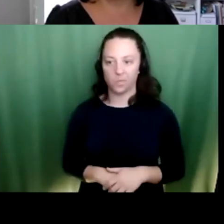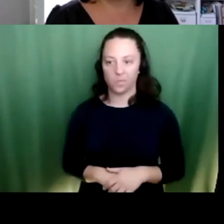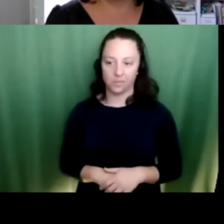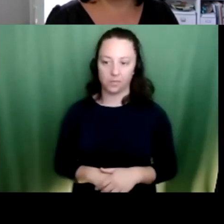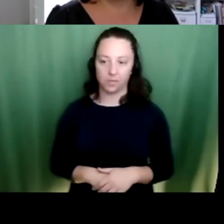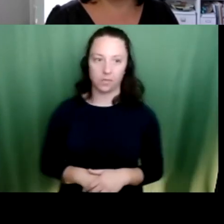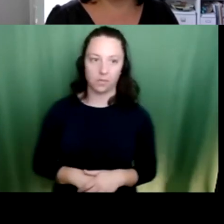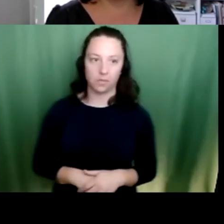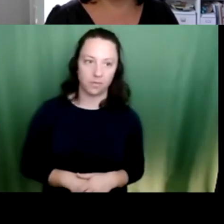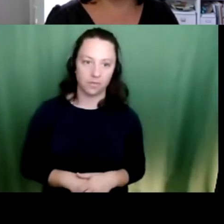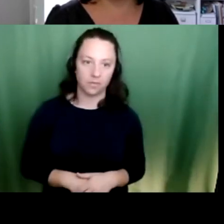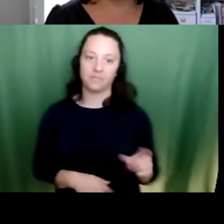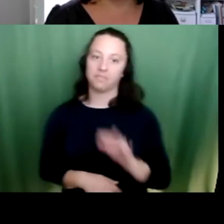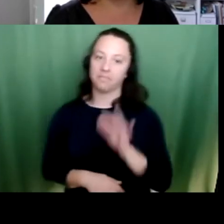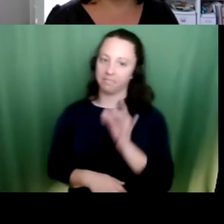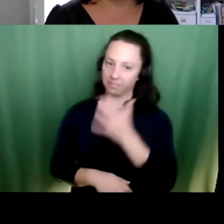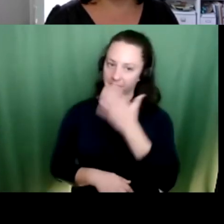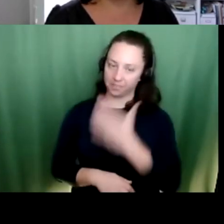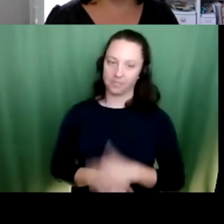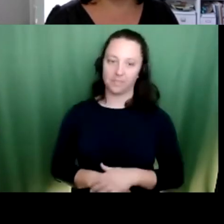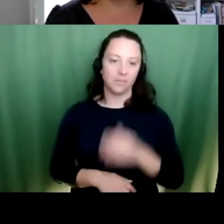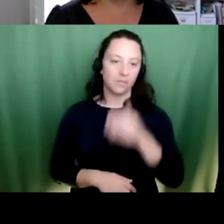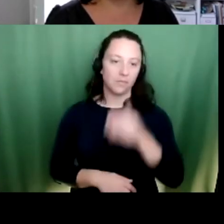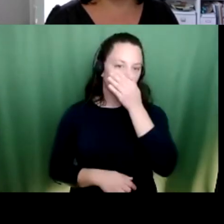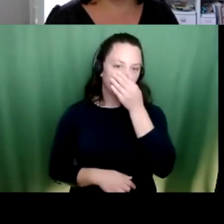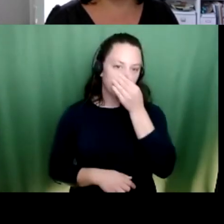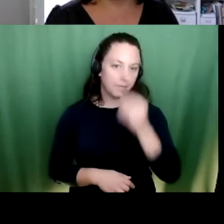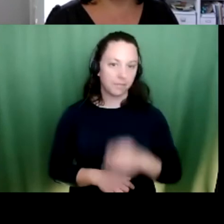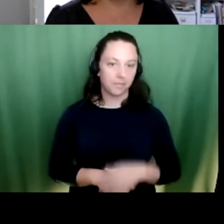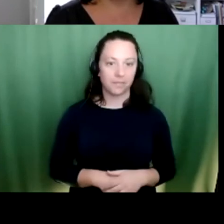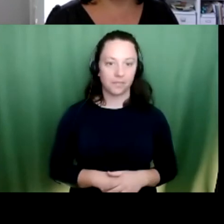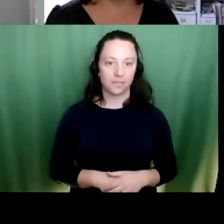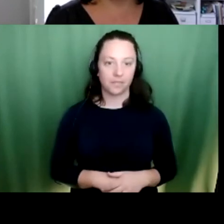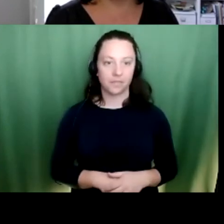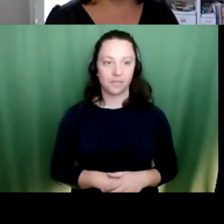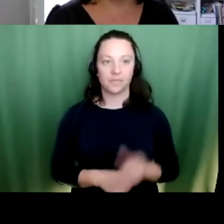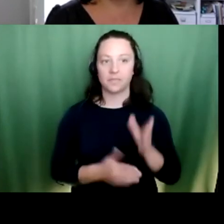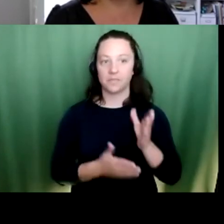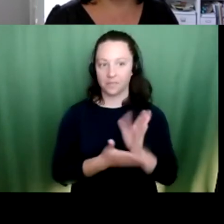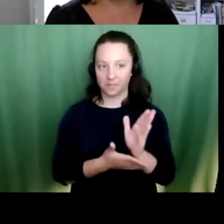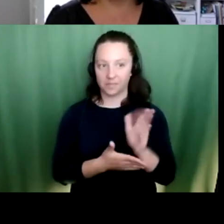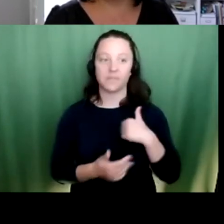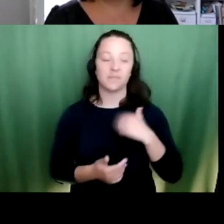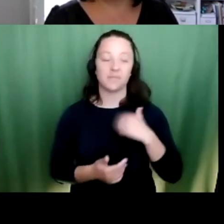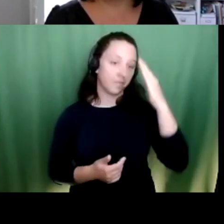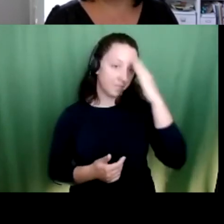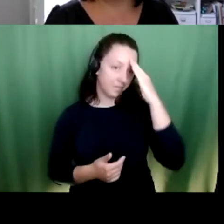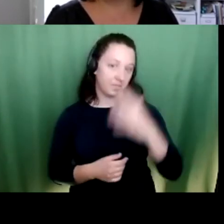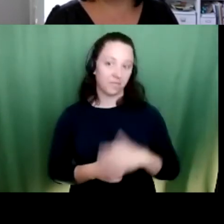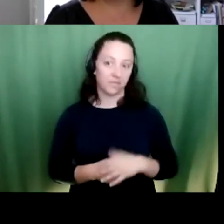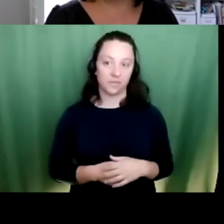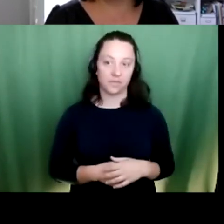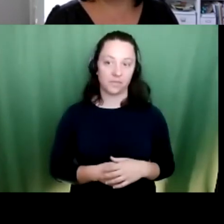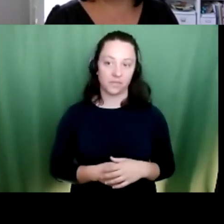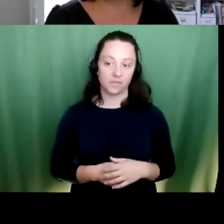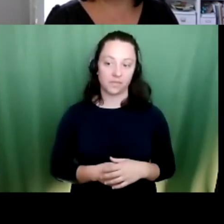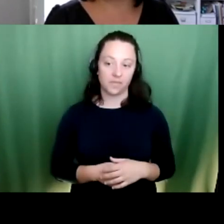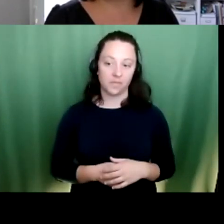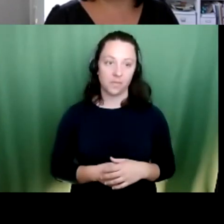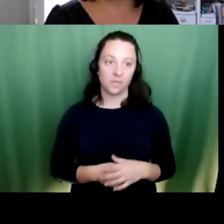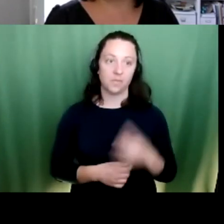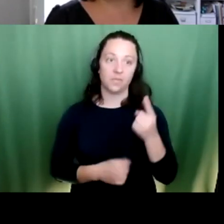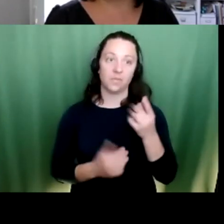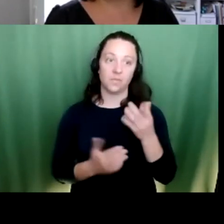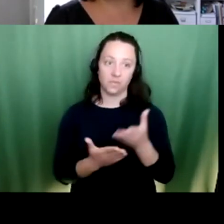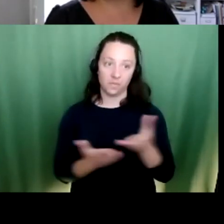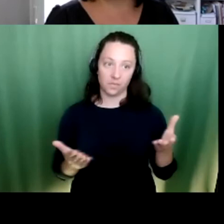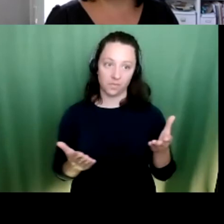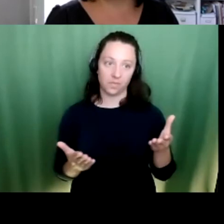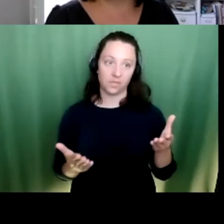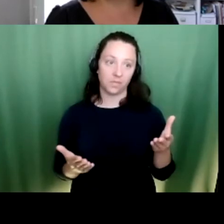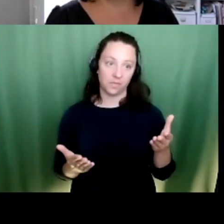Terrific, thank you. So I know that one of the things that we really want to make sure